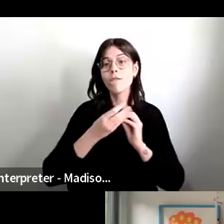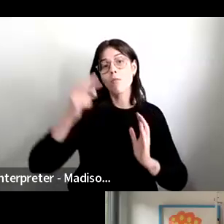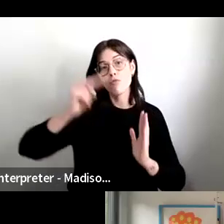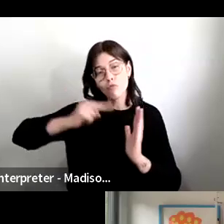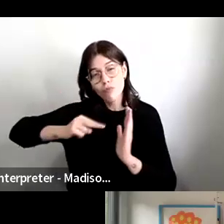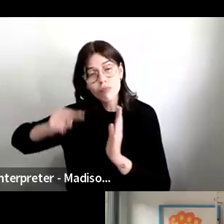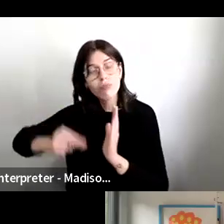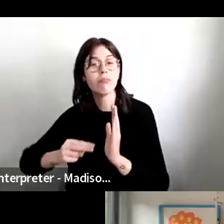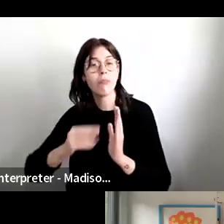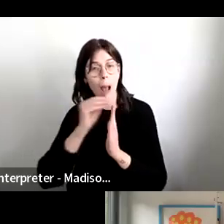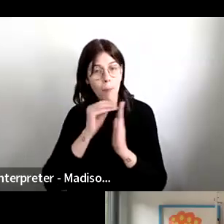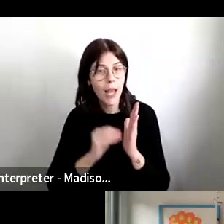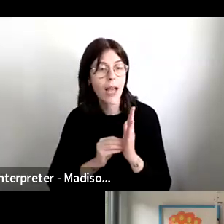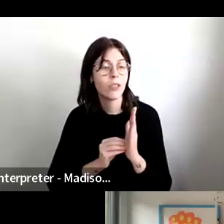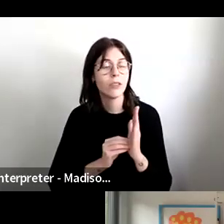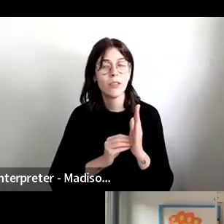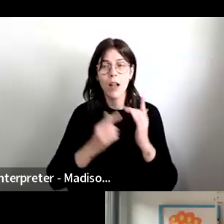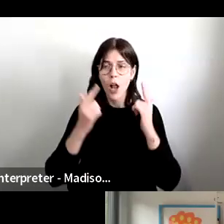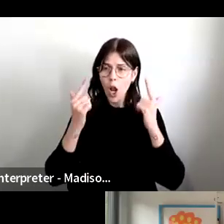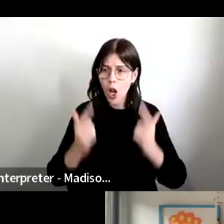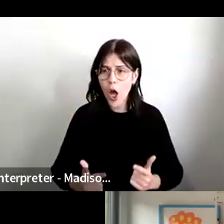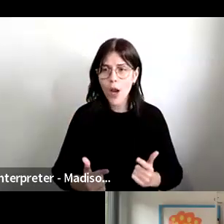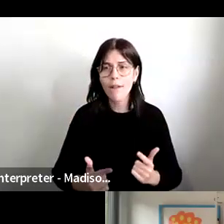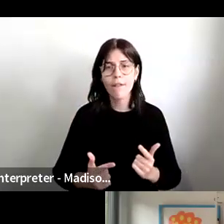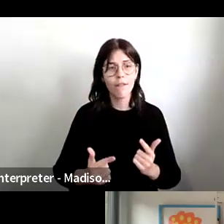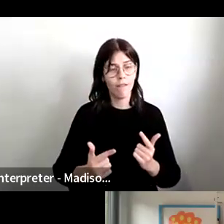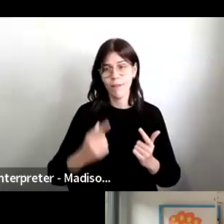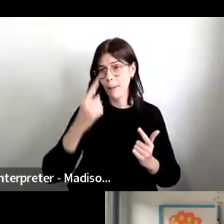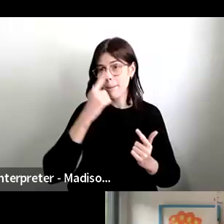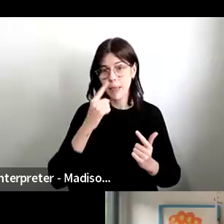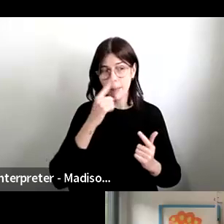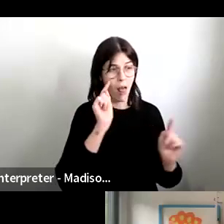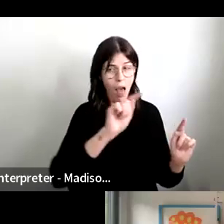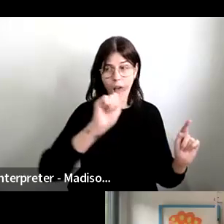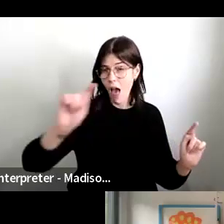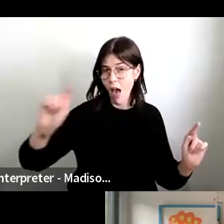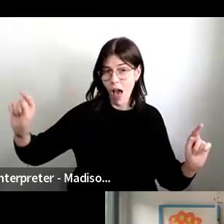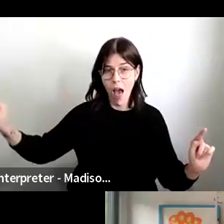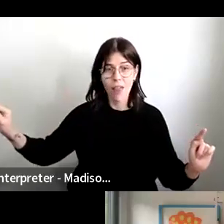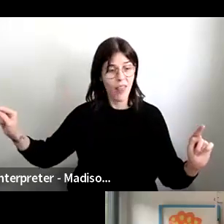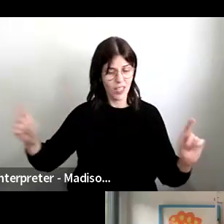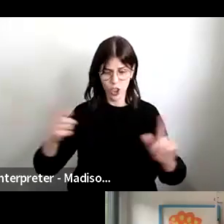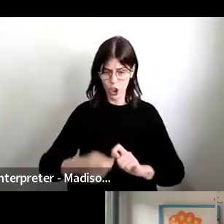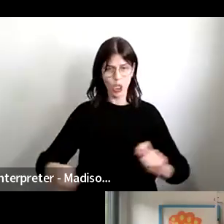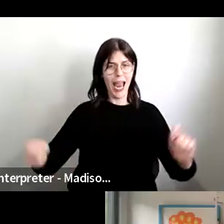is that there is a lot of cowgirls and cowboys out there that are reinventing the framework and